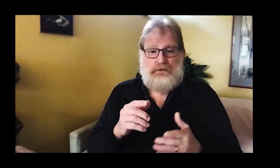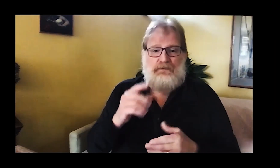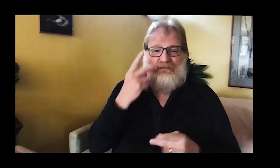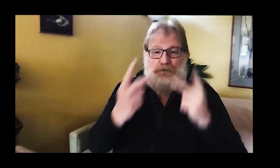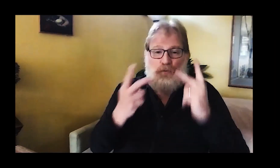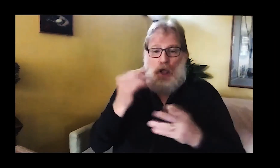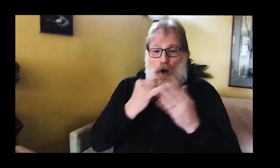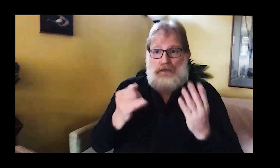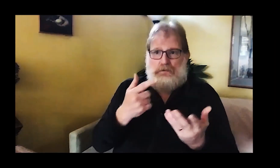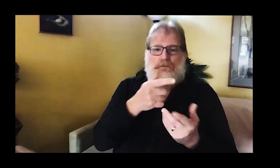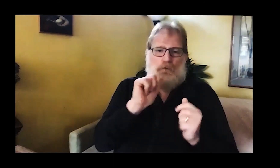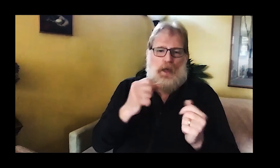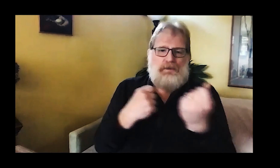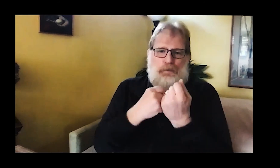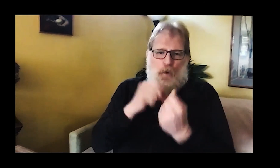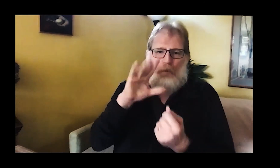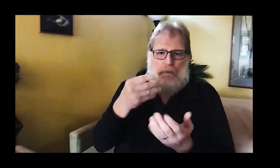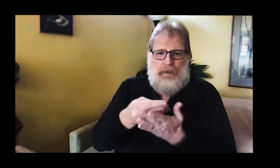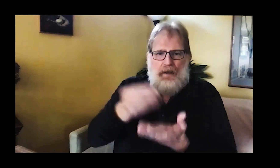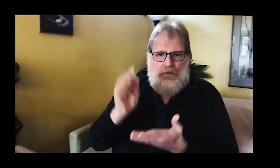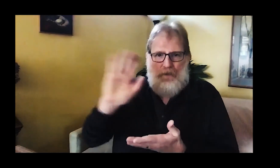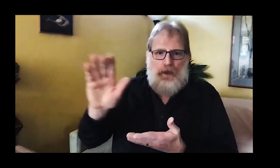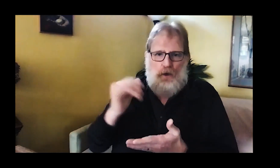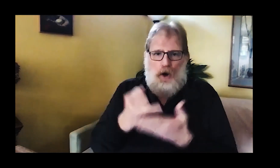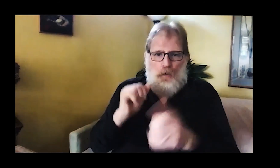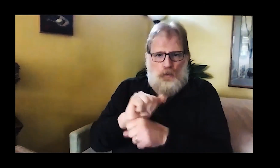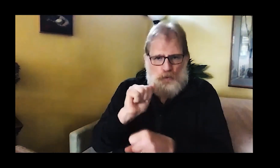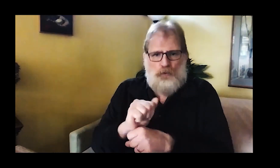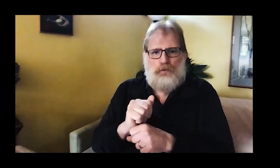Visual artists are supported by people buying their work.